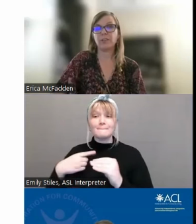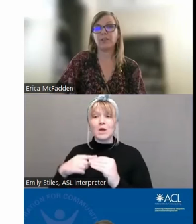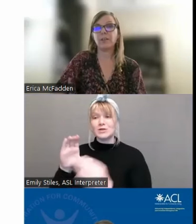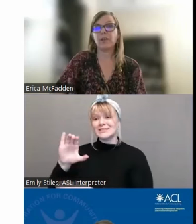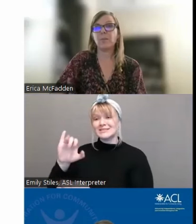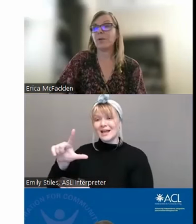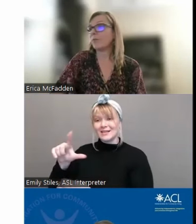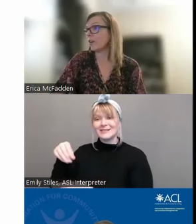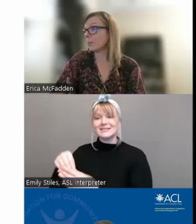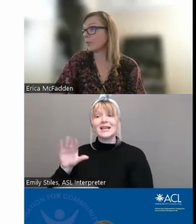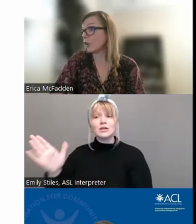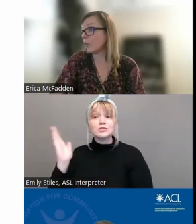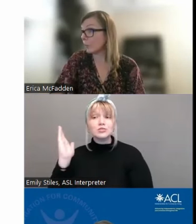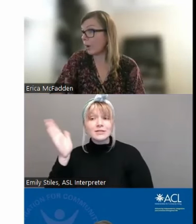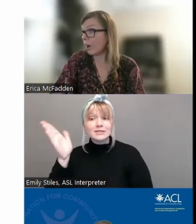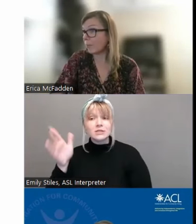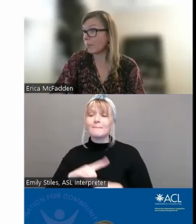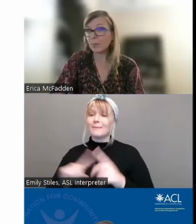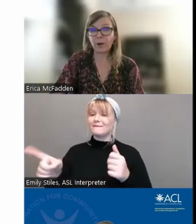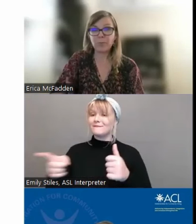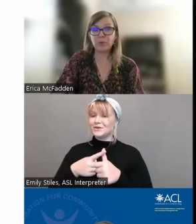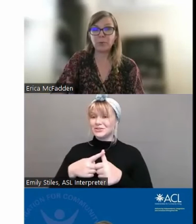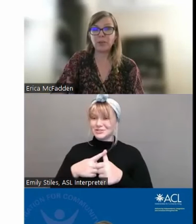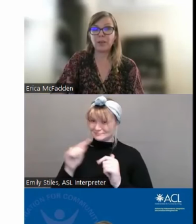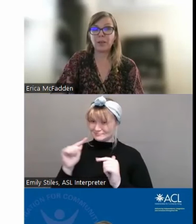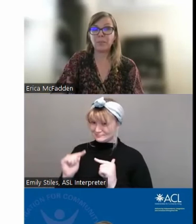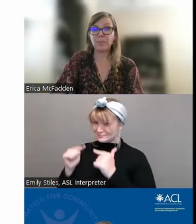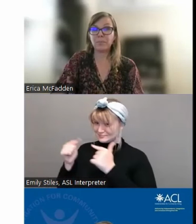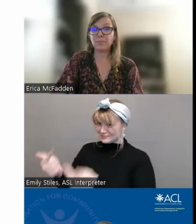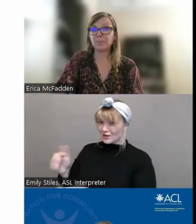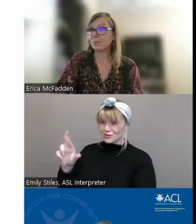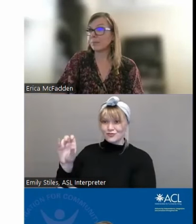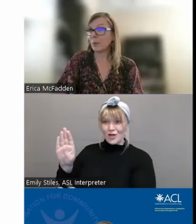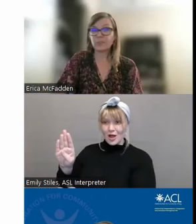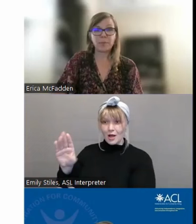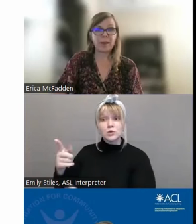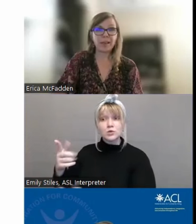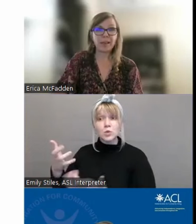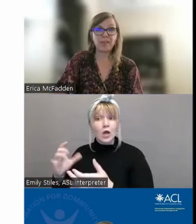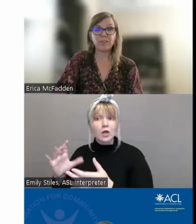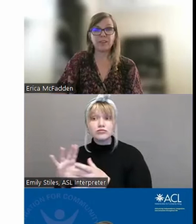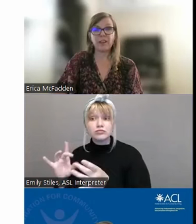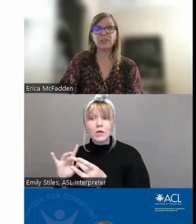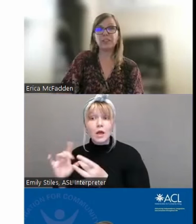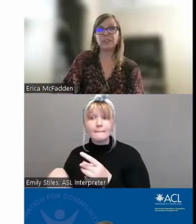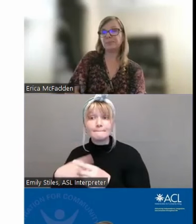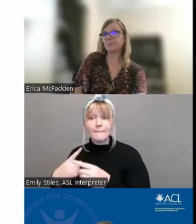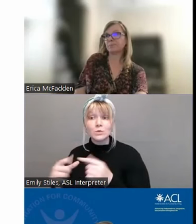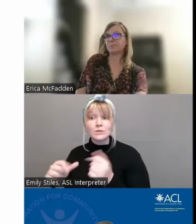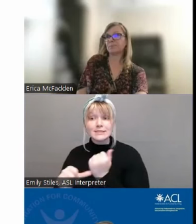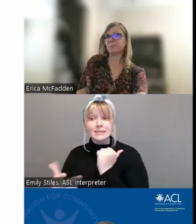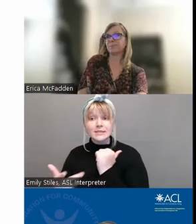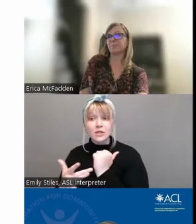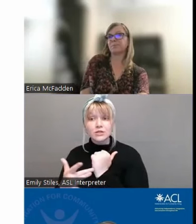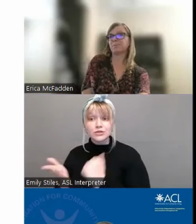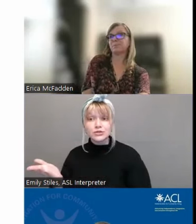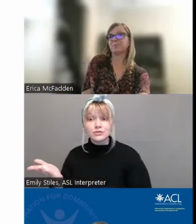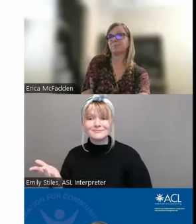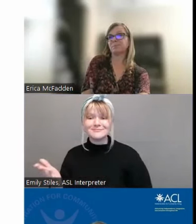but I will first turn it over to Rob. Do you want to talk about assistive technology? Thank you Erica.